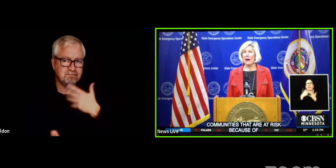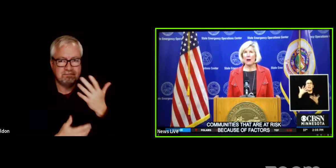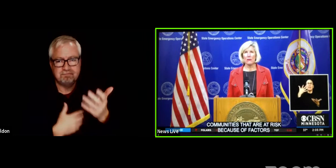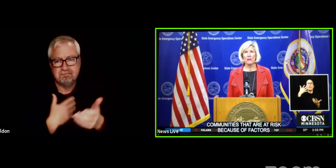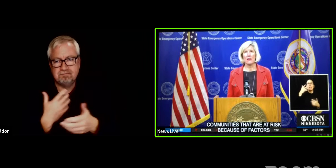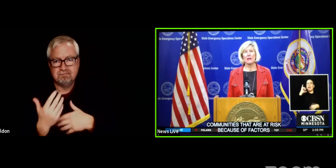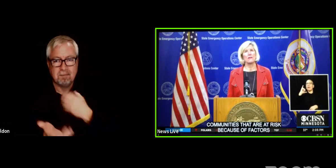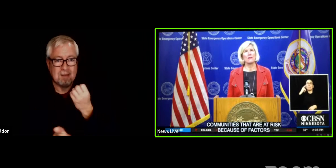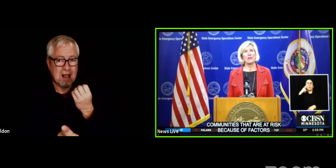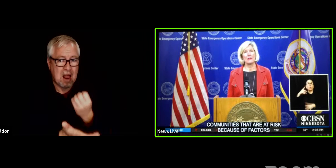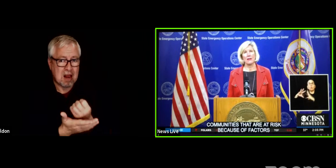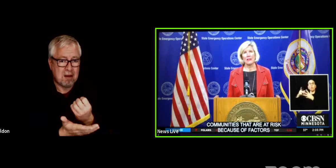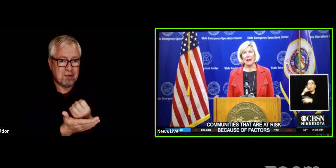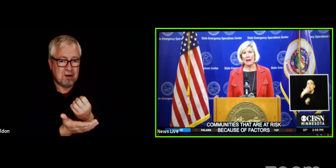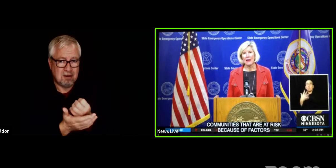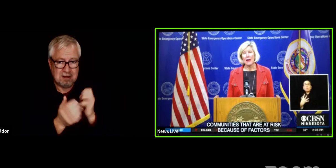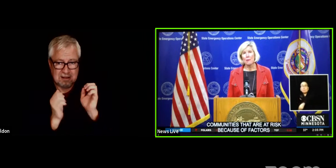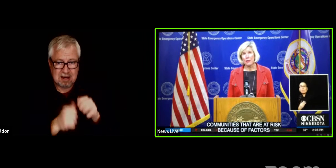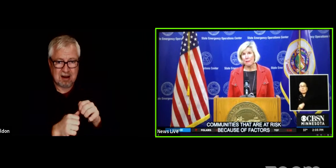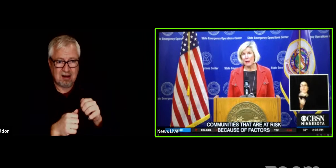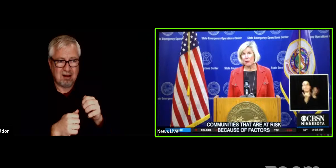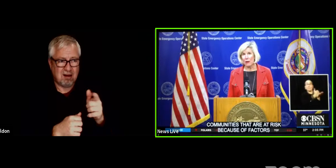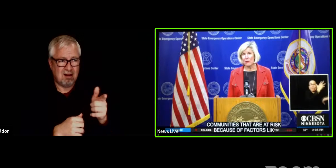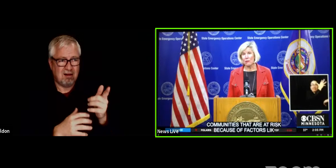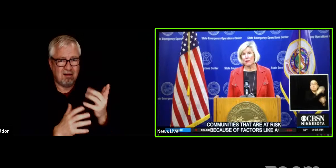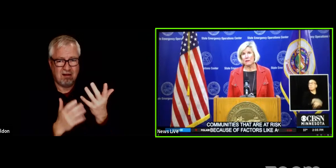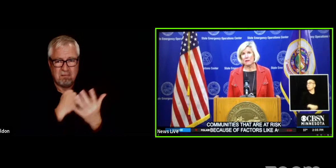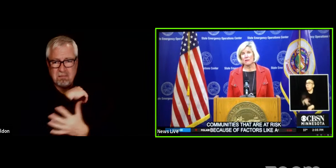HOUSING, DIFFERENT THINGS LIKE THAT, PUTS THEM AT GREATER RISK